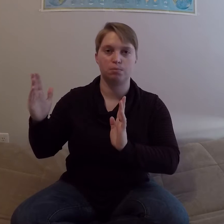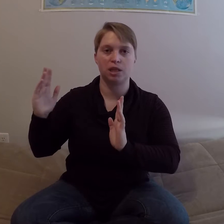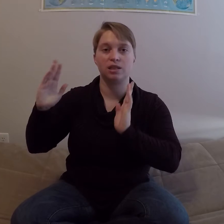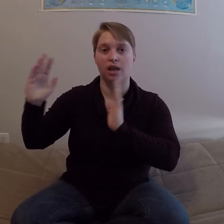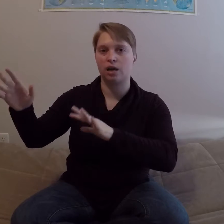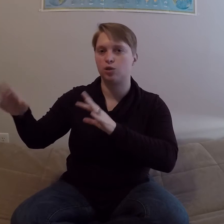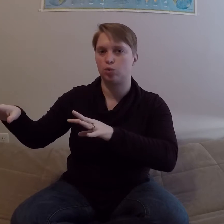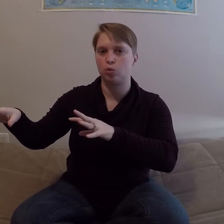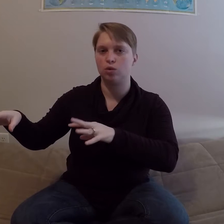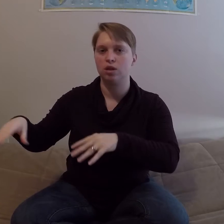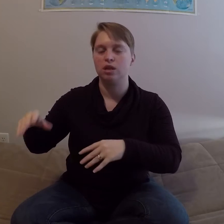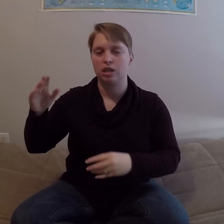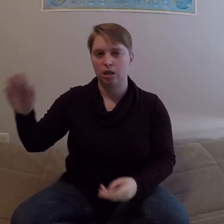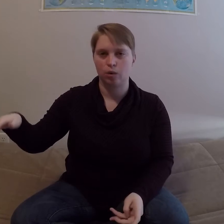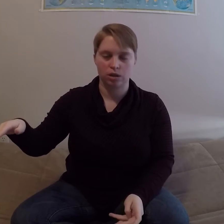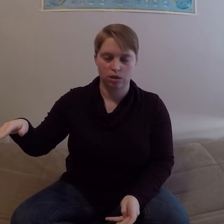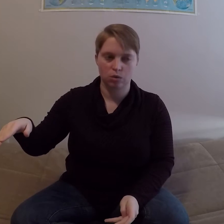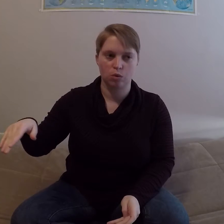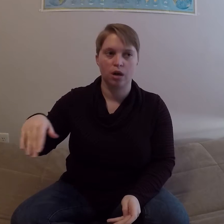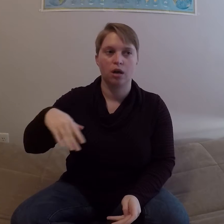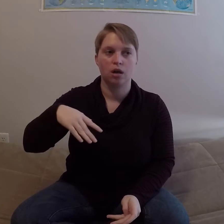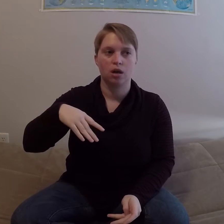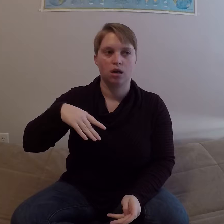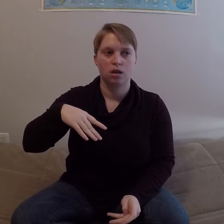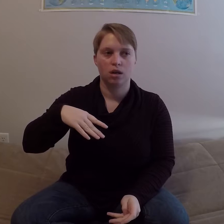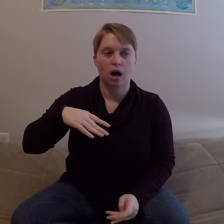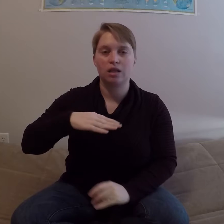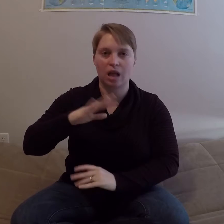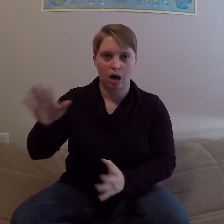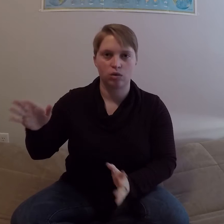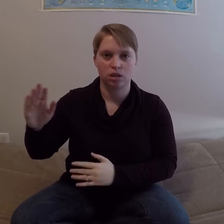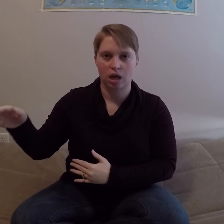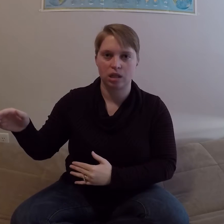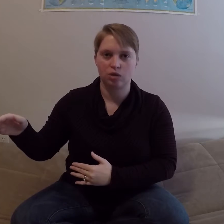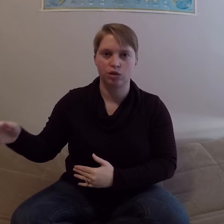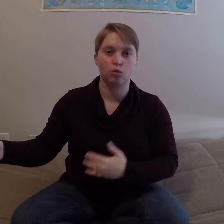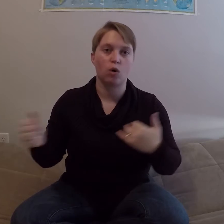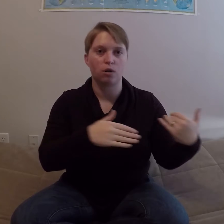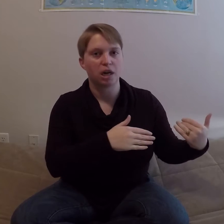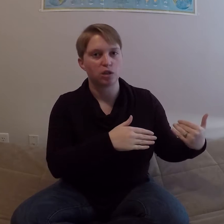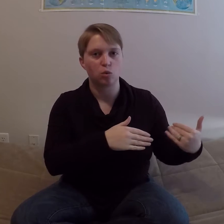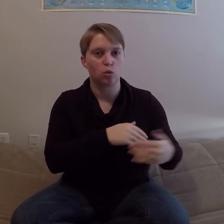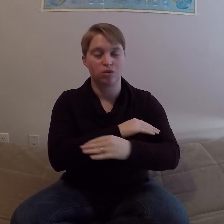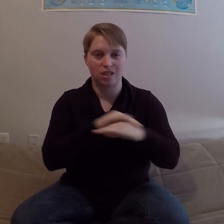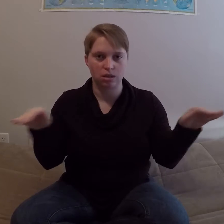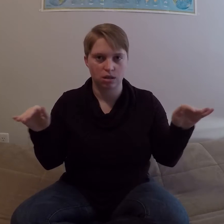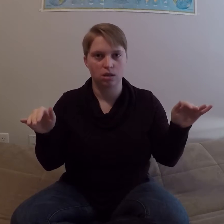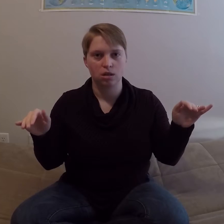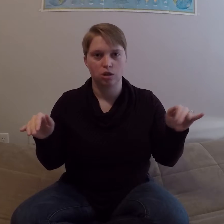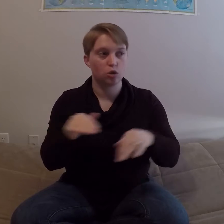because that school he went to allows sign language while my school didn’t.